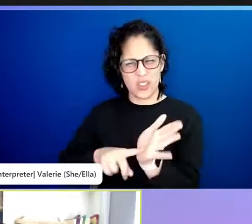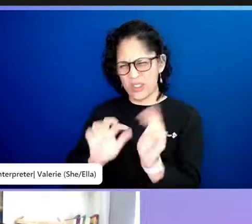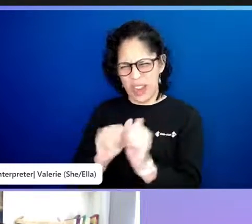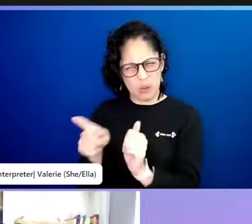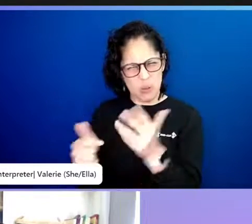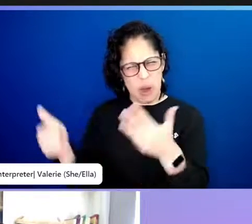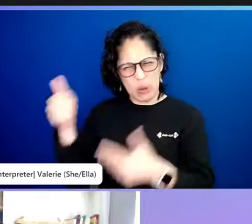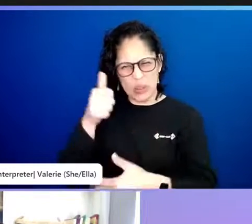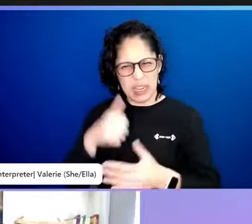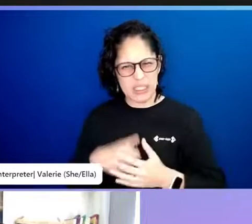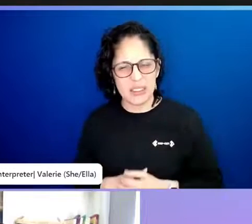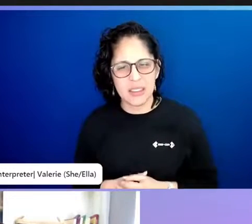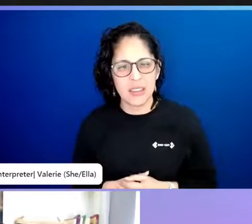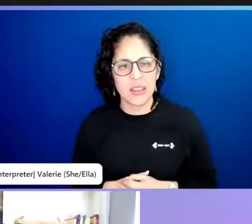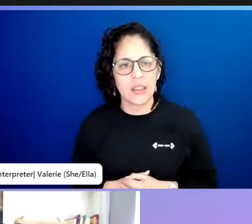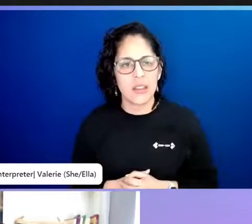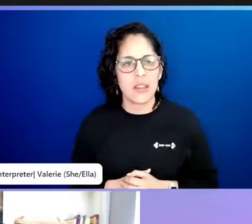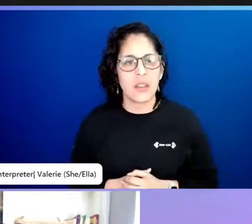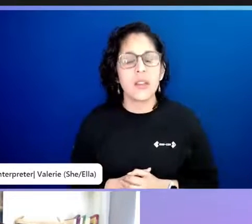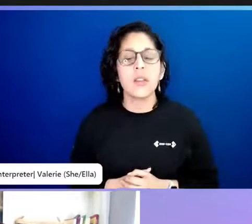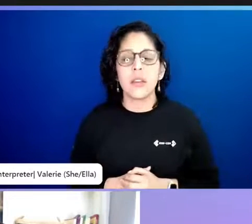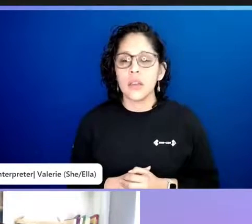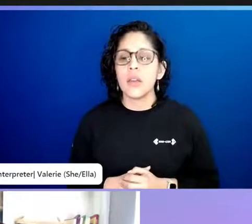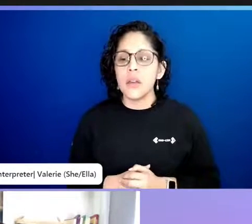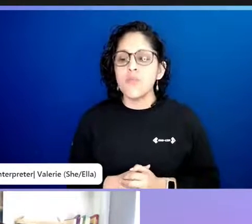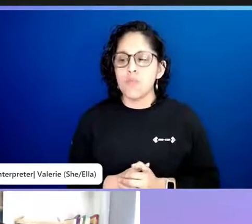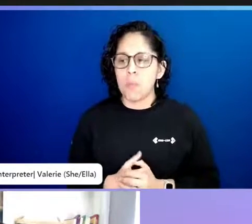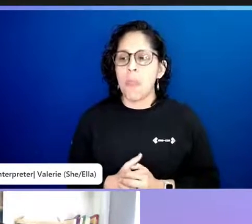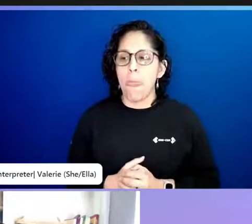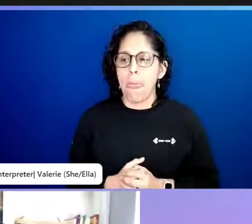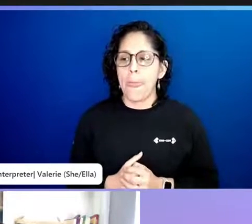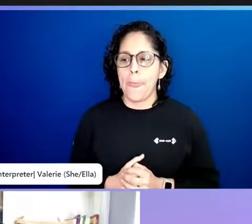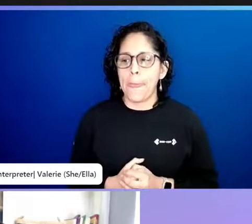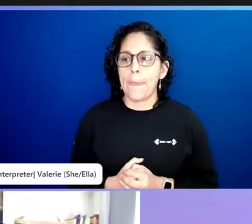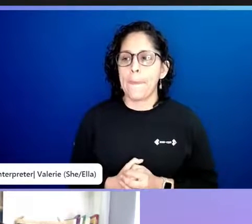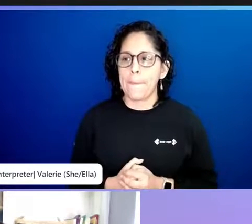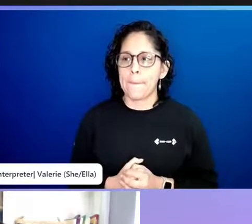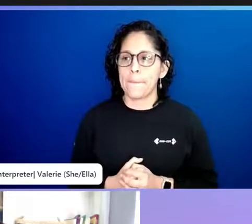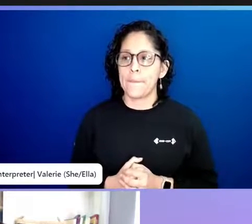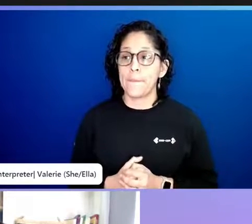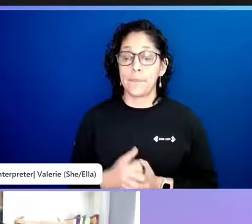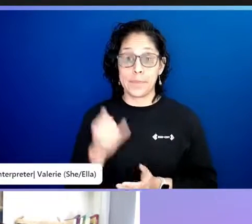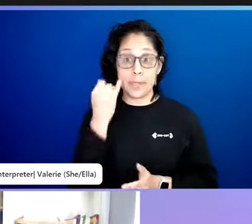I think I would focus on it from like if we're focusing on it from a motivations perspective